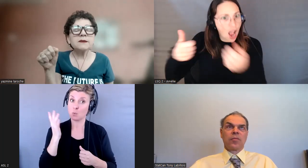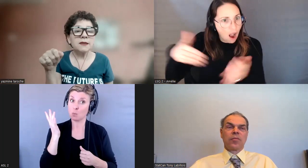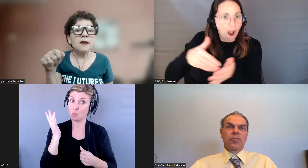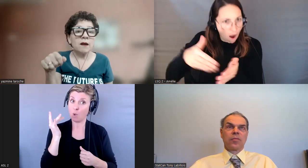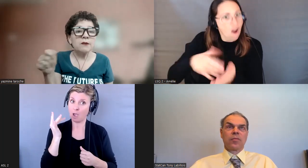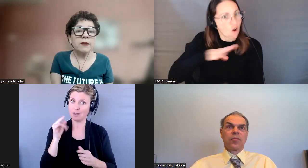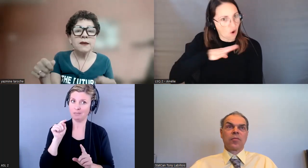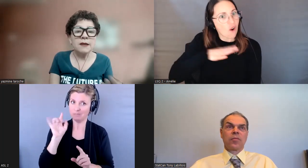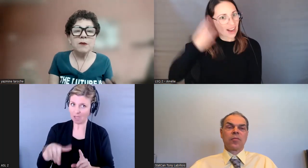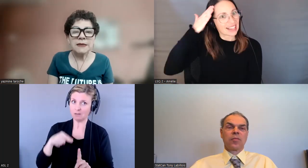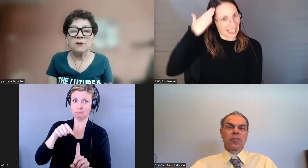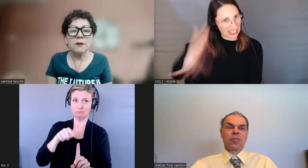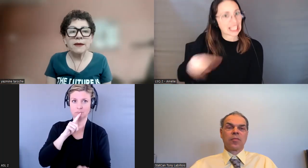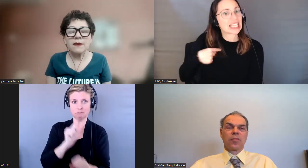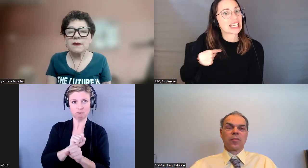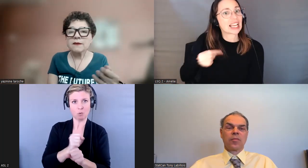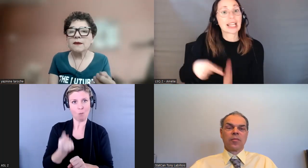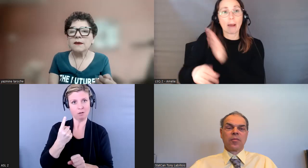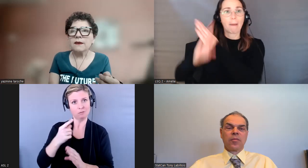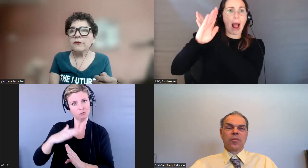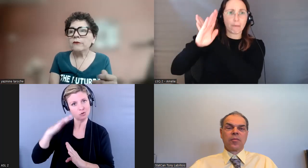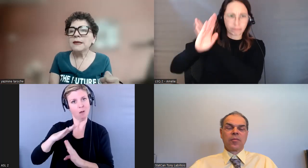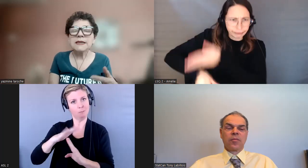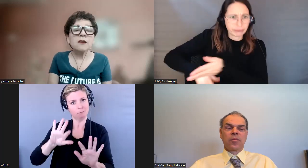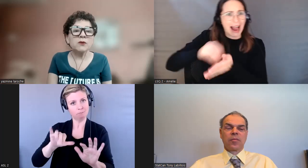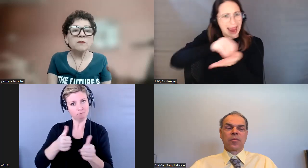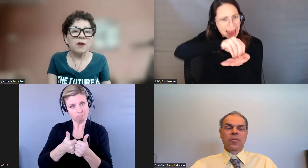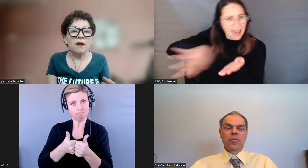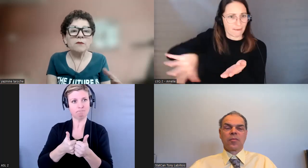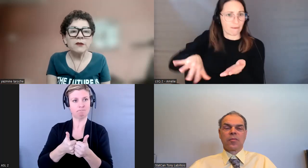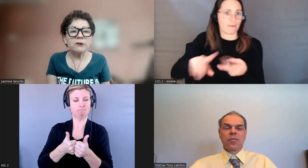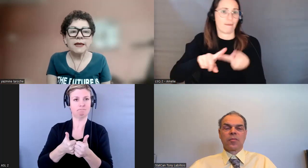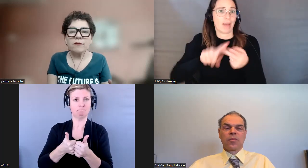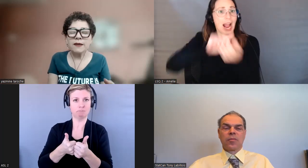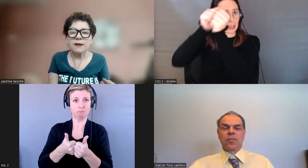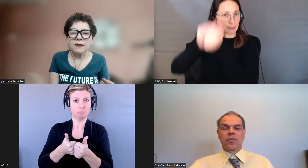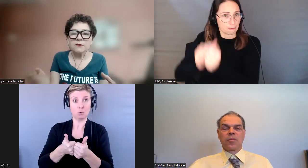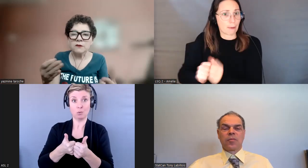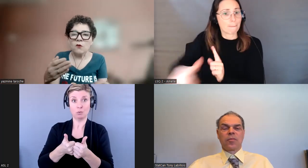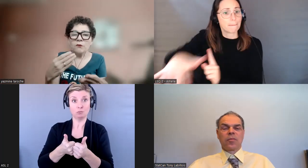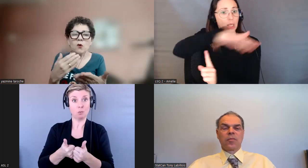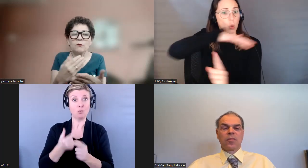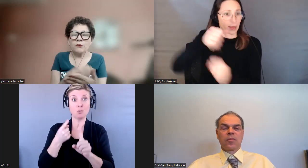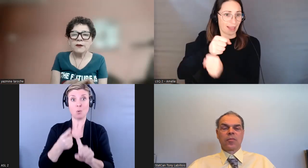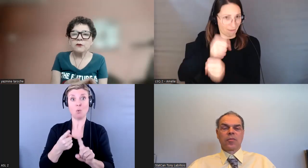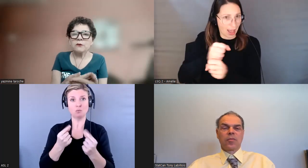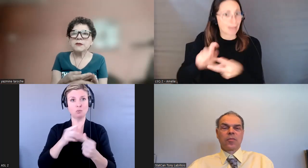um